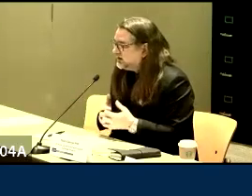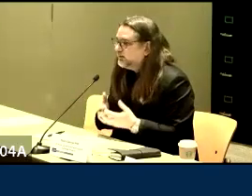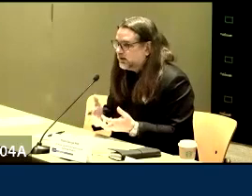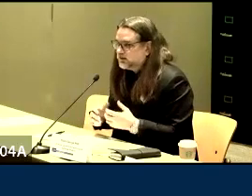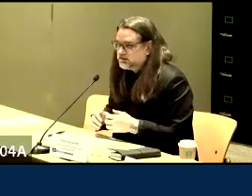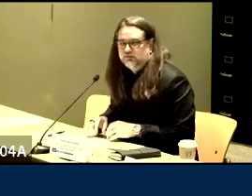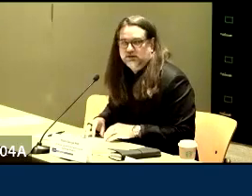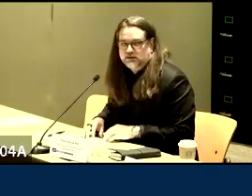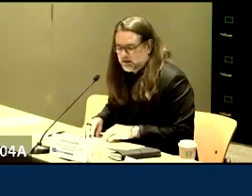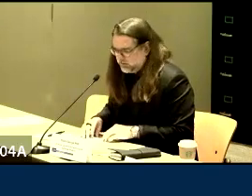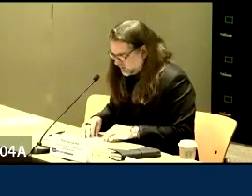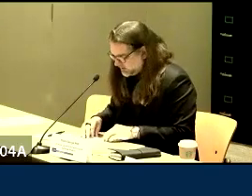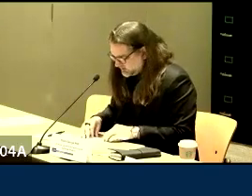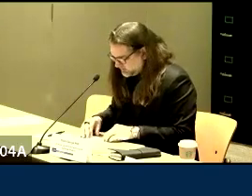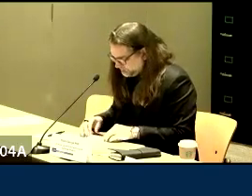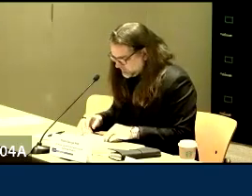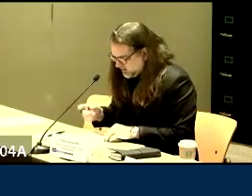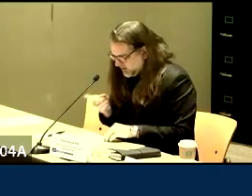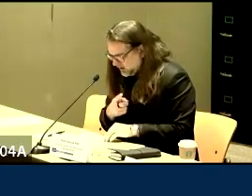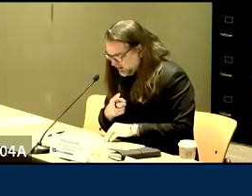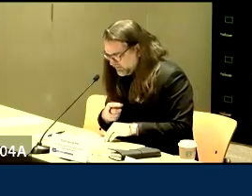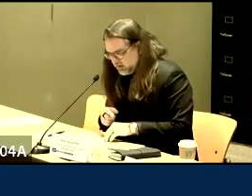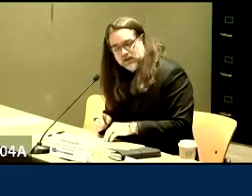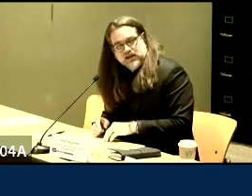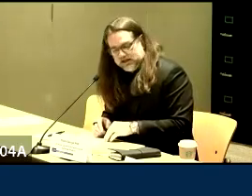to keep Americans safe in a time of crisis.